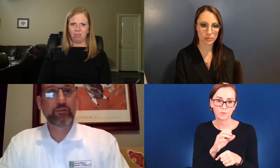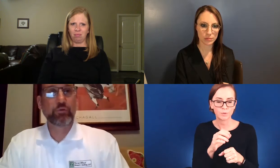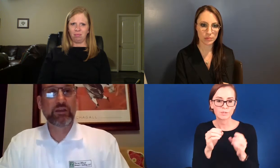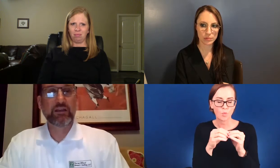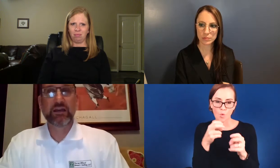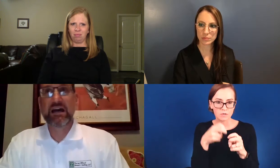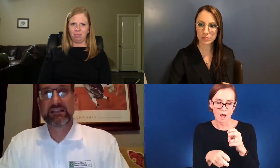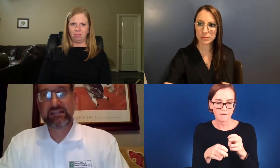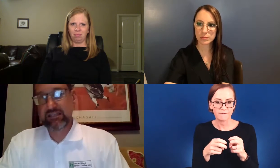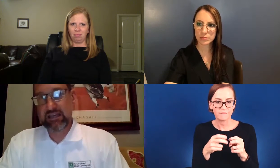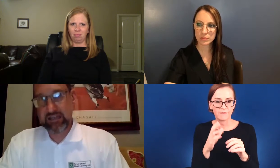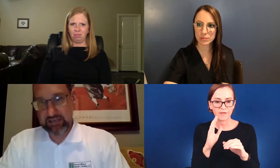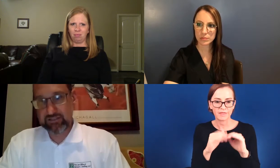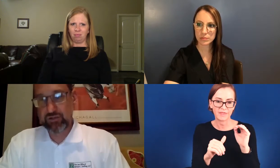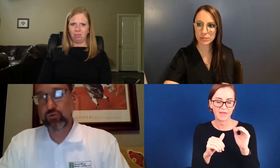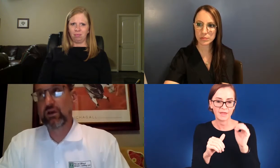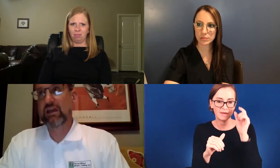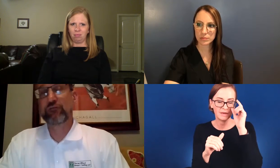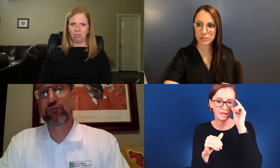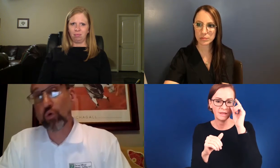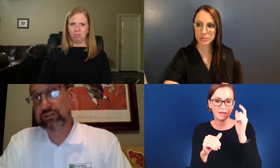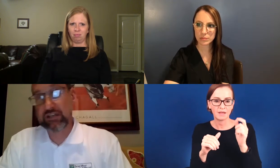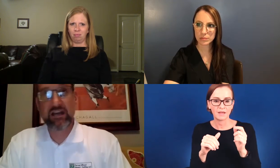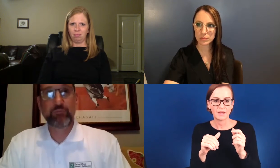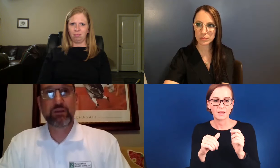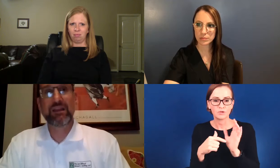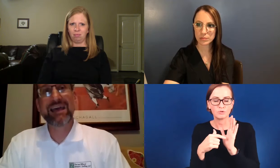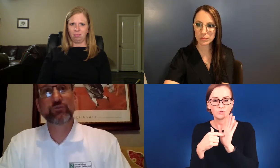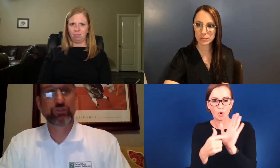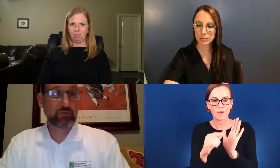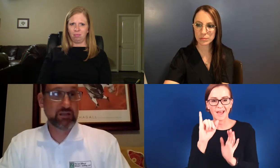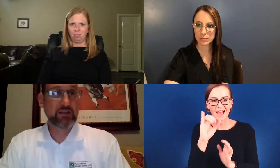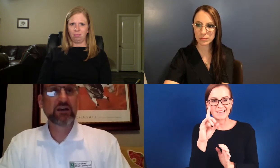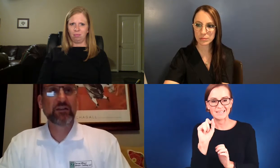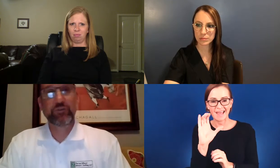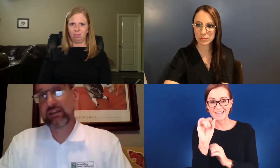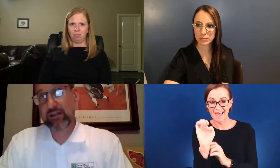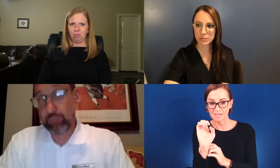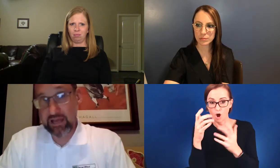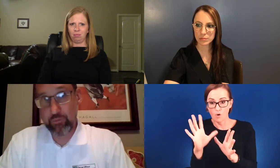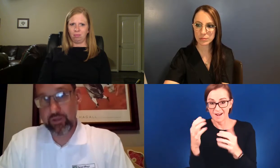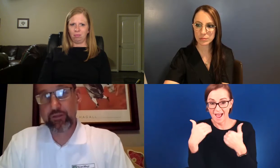than bringing an IDA case to enforce an IEP that has what you need that they didn't comply with.